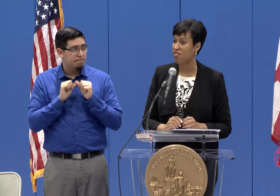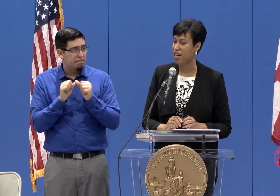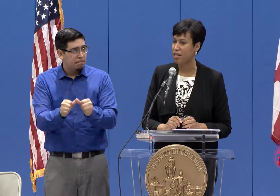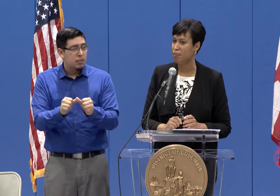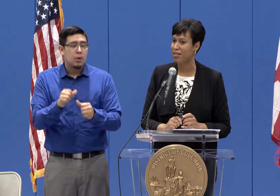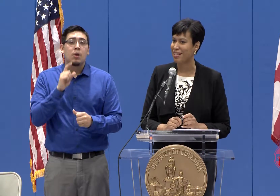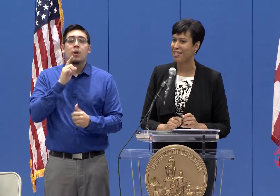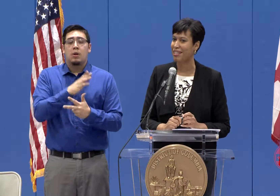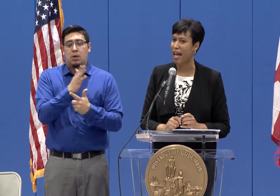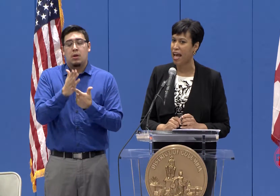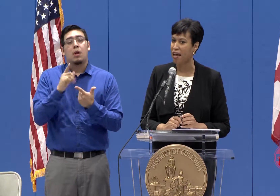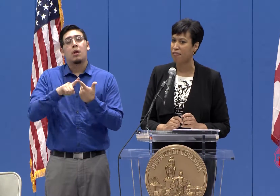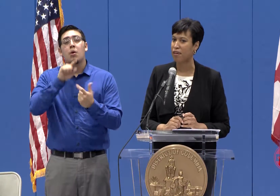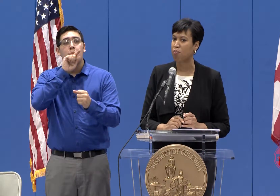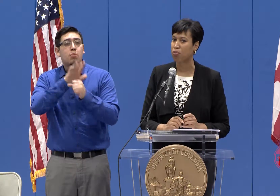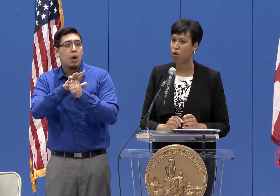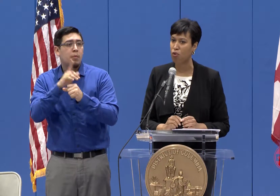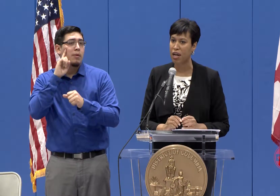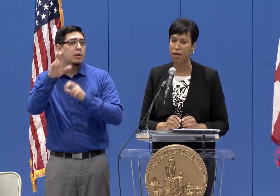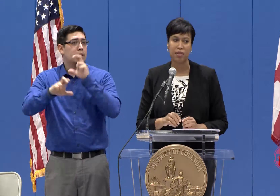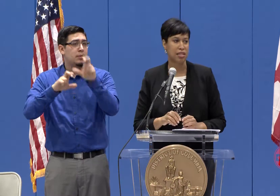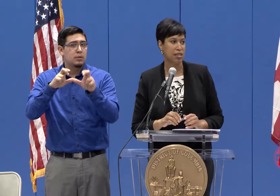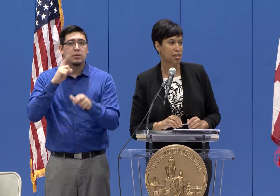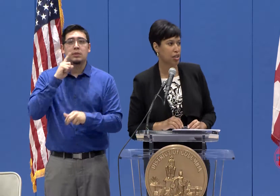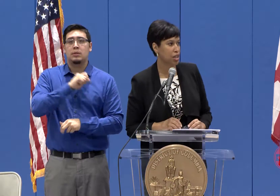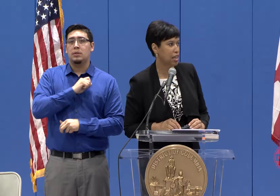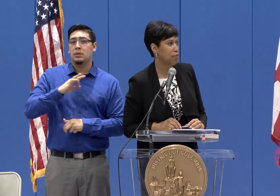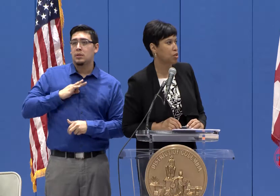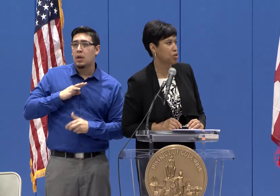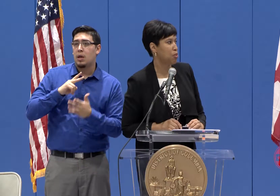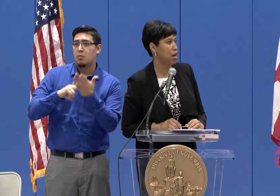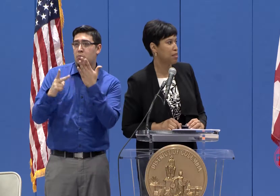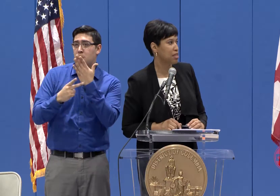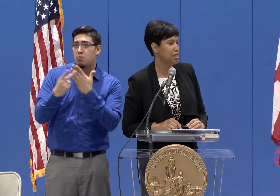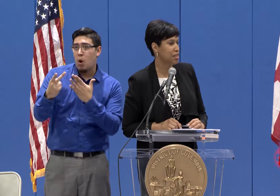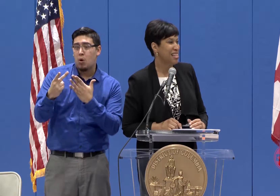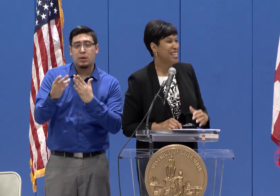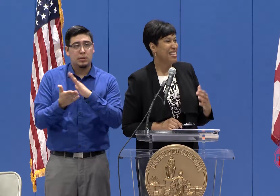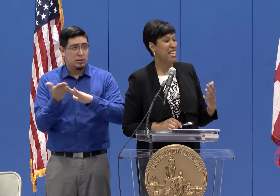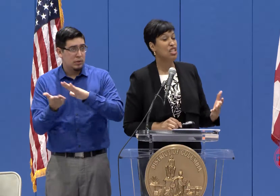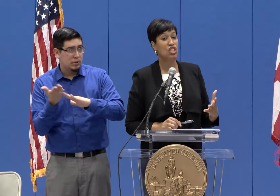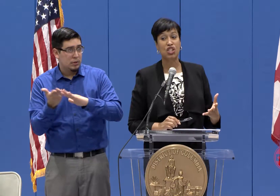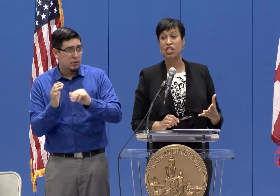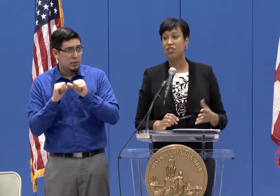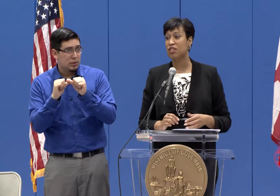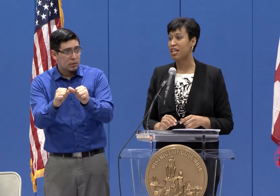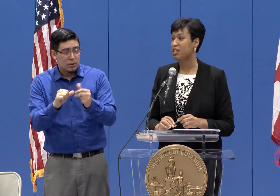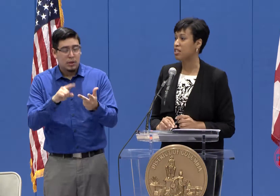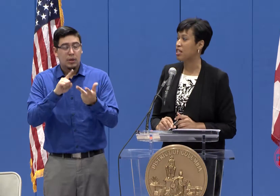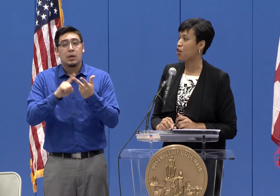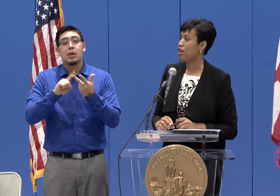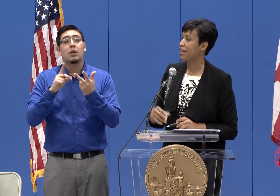INVESTMENTS IN STAFF AND PROGRAMS NECESSARY TO KEEP THOSE PROMISES. THE INITIATIVES NECESSARY TO